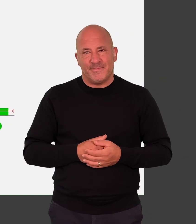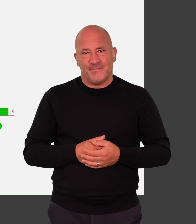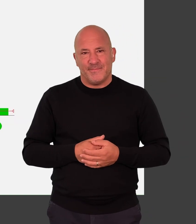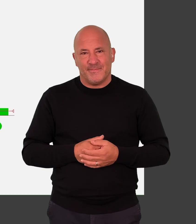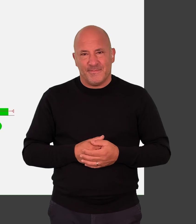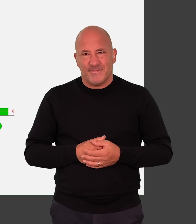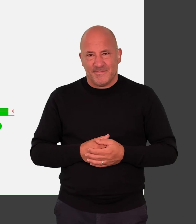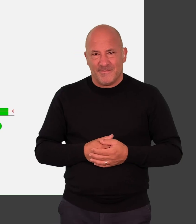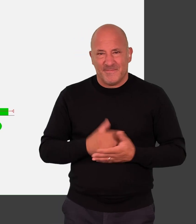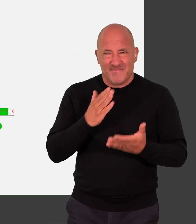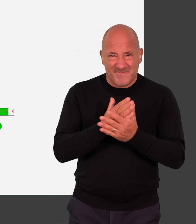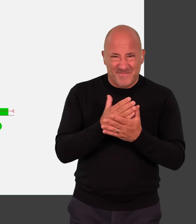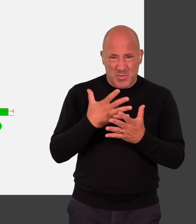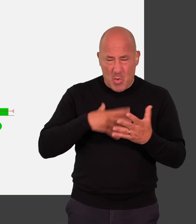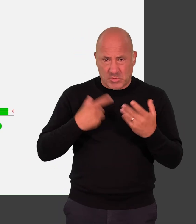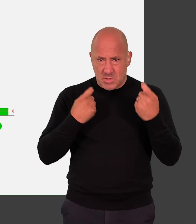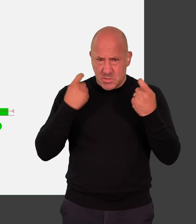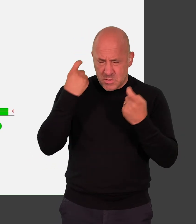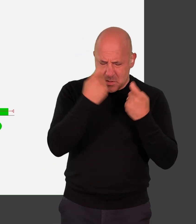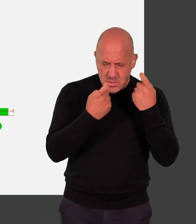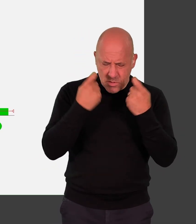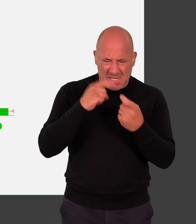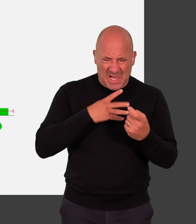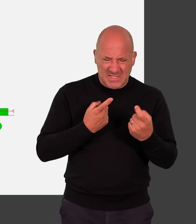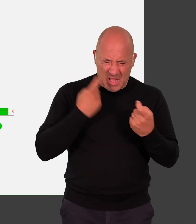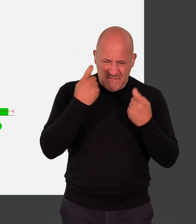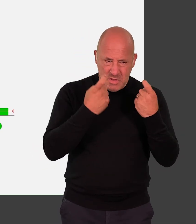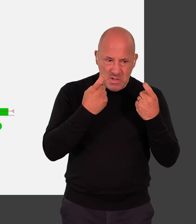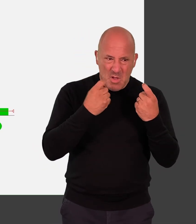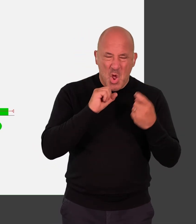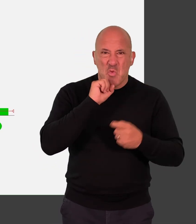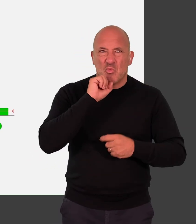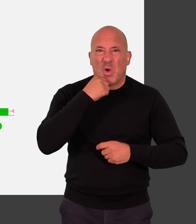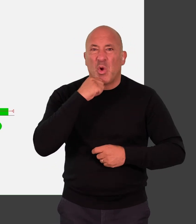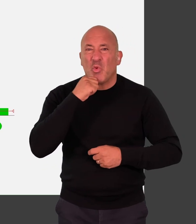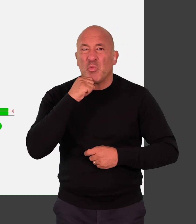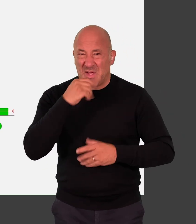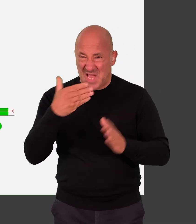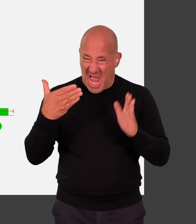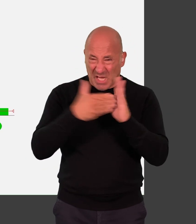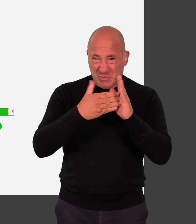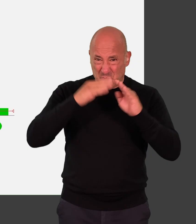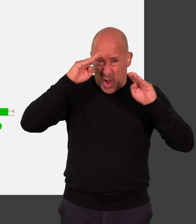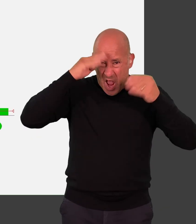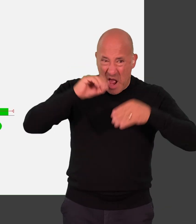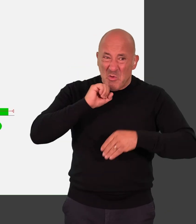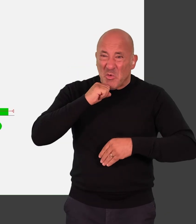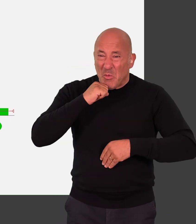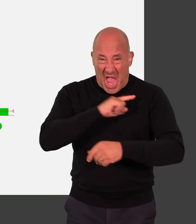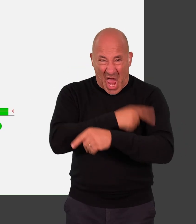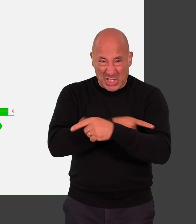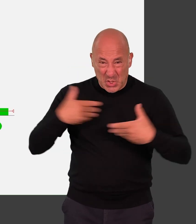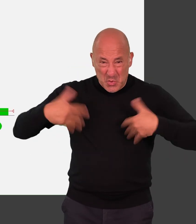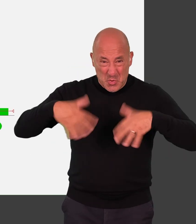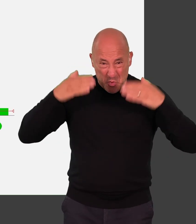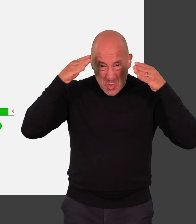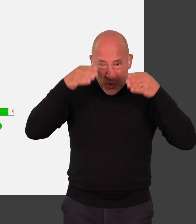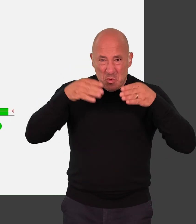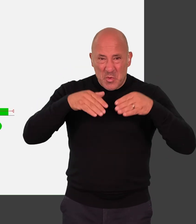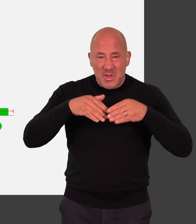Facilitating the move to carry out suicide is the added high intensity level of energy.